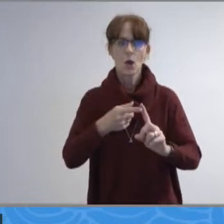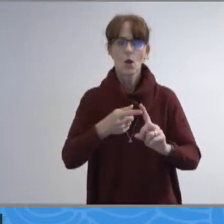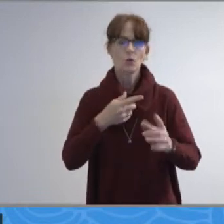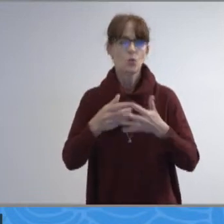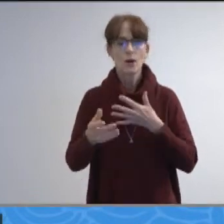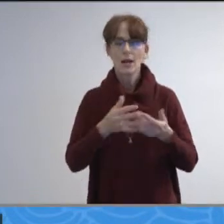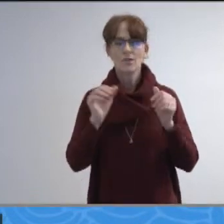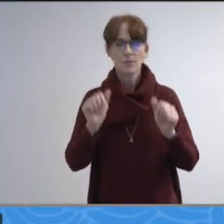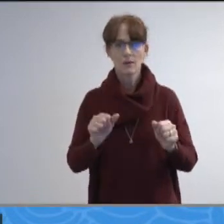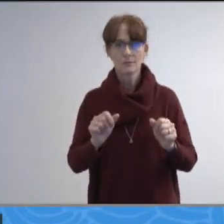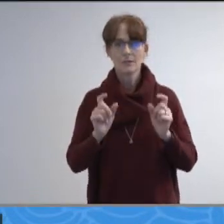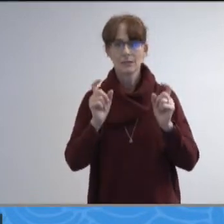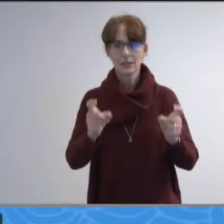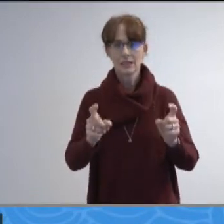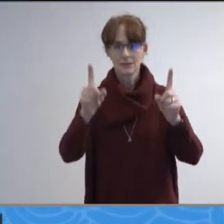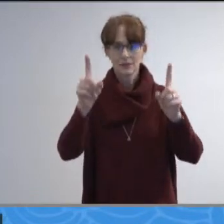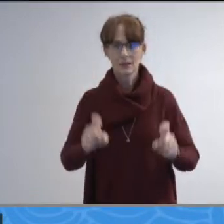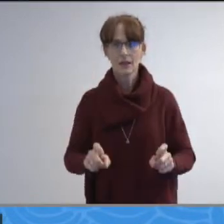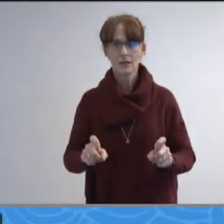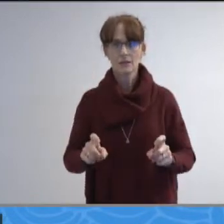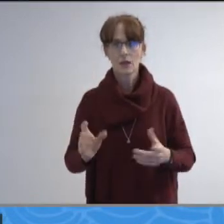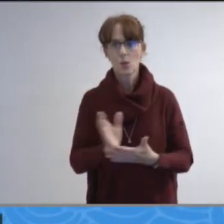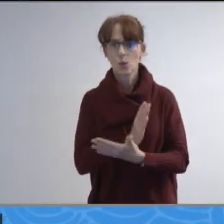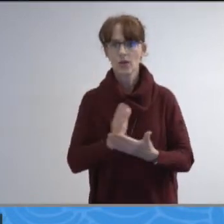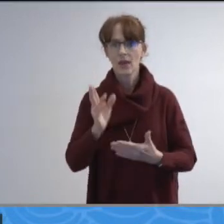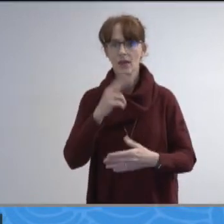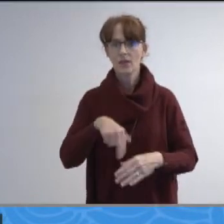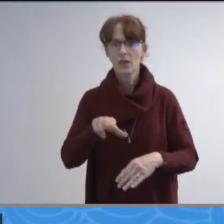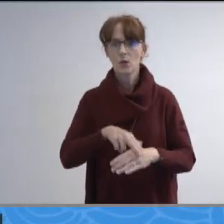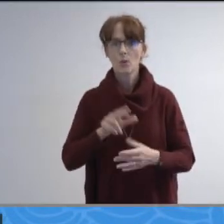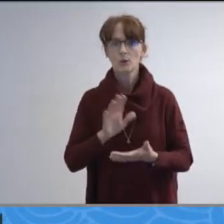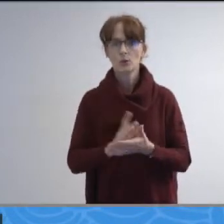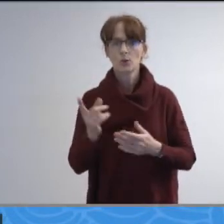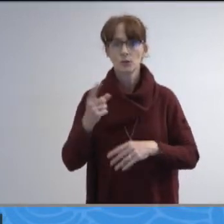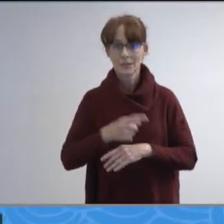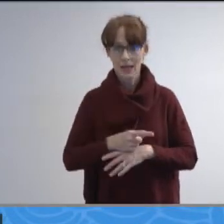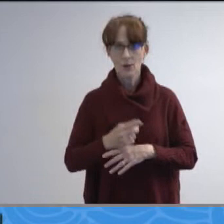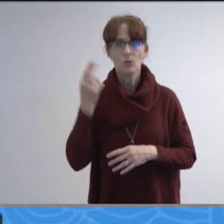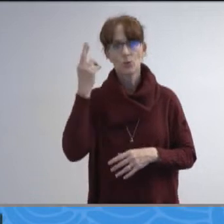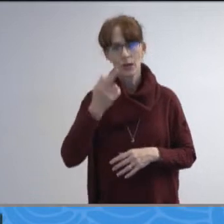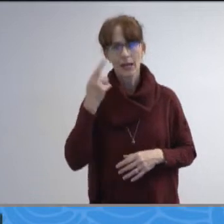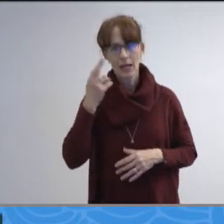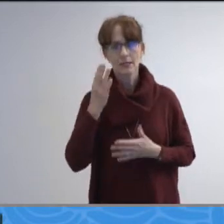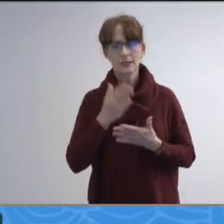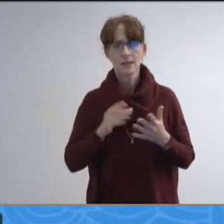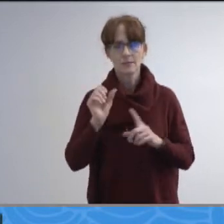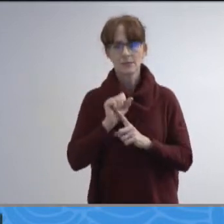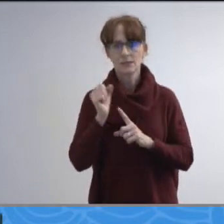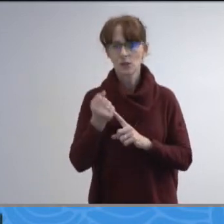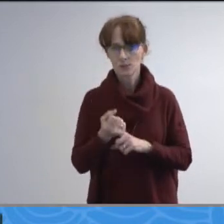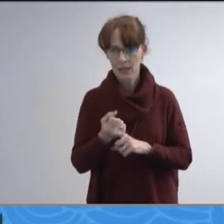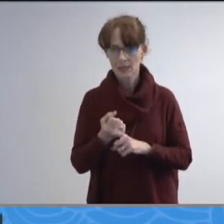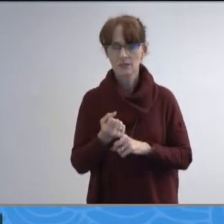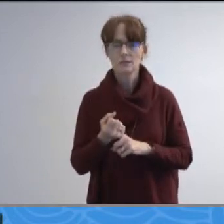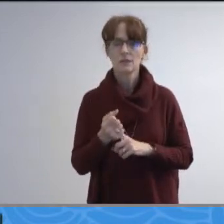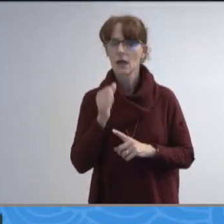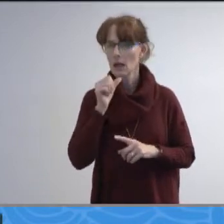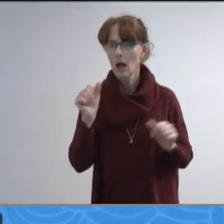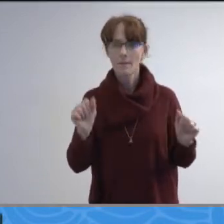to administer the test within the normal school day. We do realize that there may be some circumstances in which that is not possible.